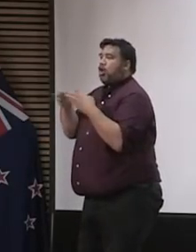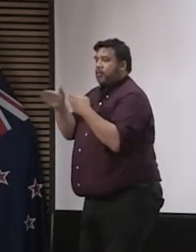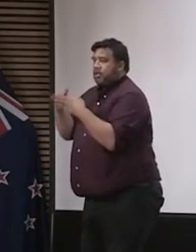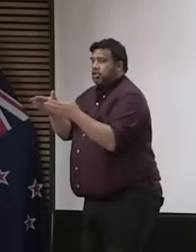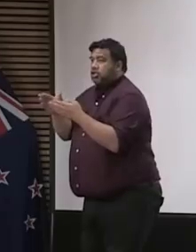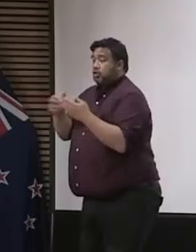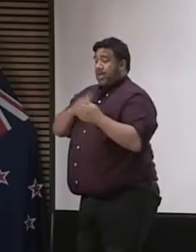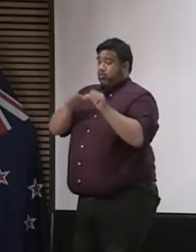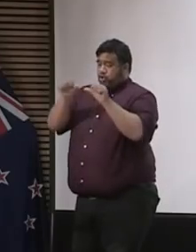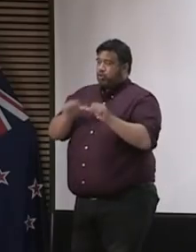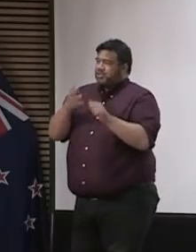allows for this.